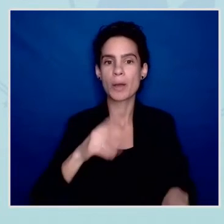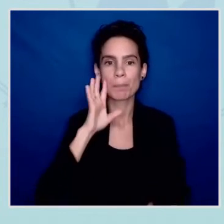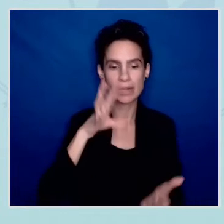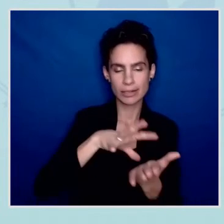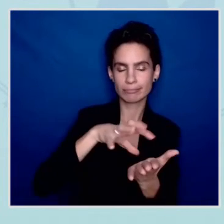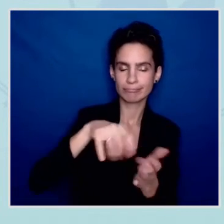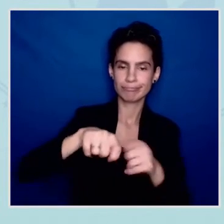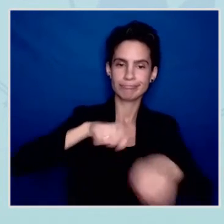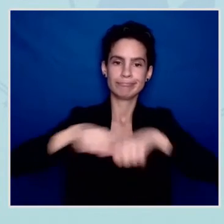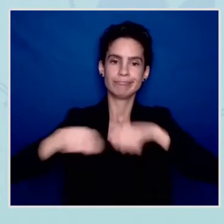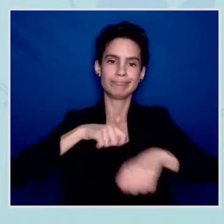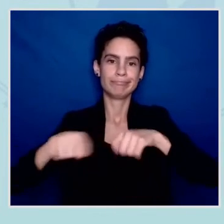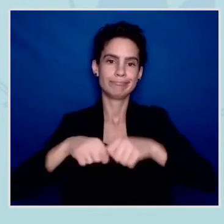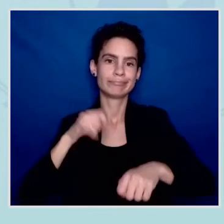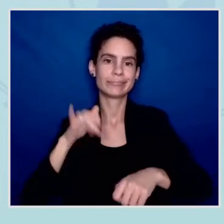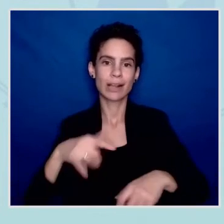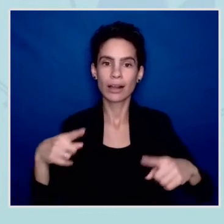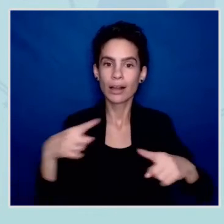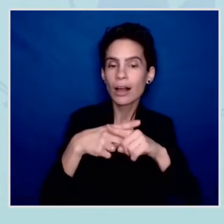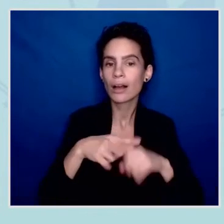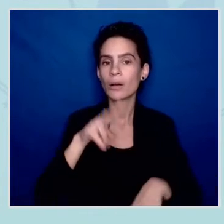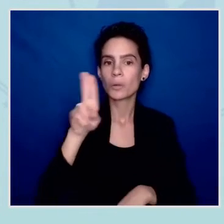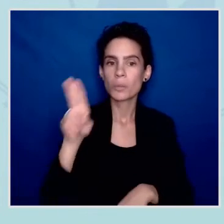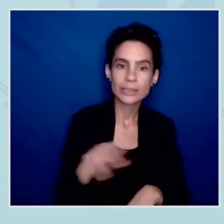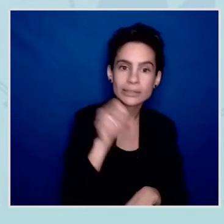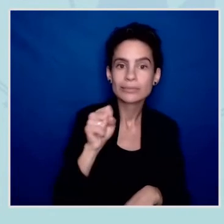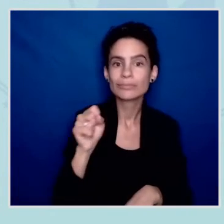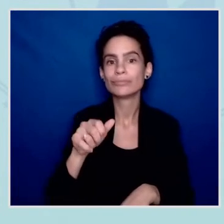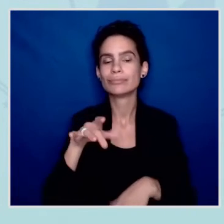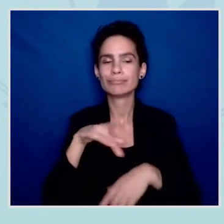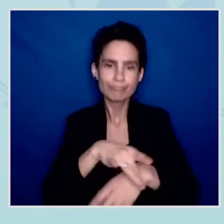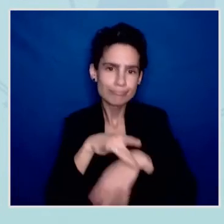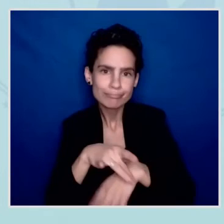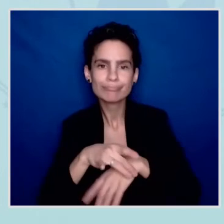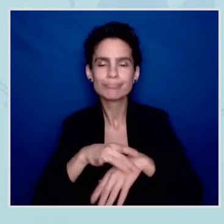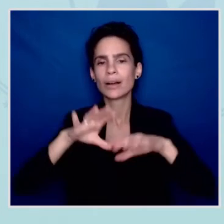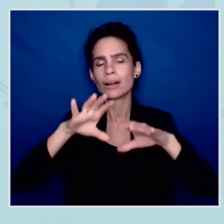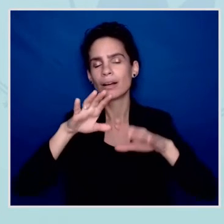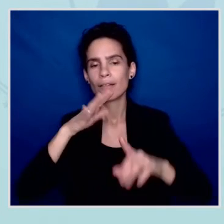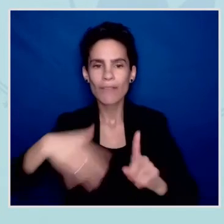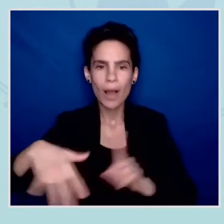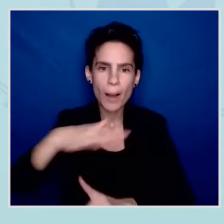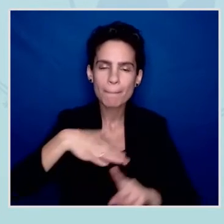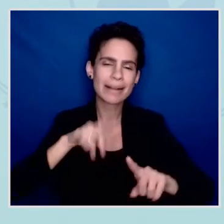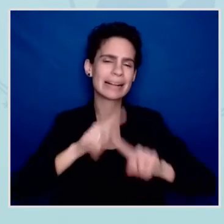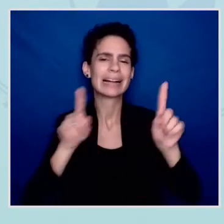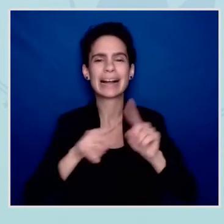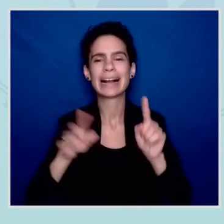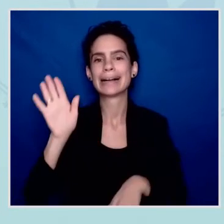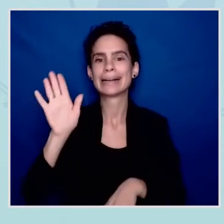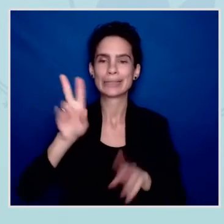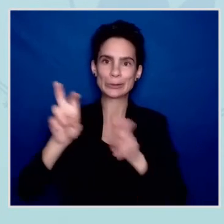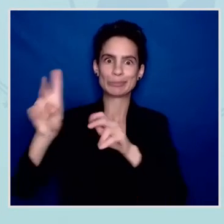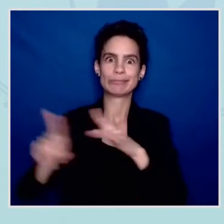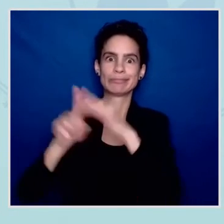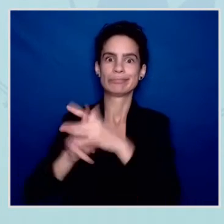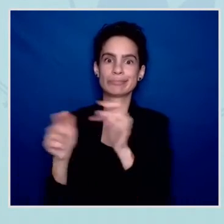PRESIDENT HAS, IN FACT, INITIATED, THAT ARE CONTRARY TO WHAT I THINK, IS EITHER HIS